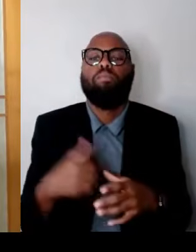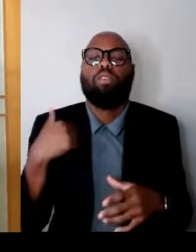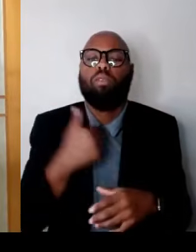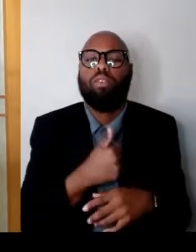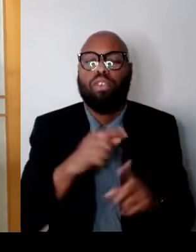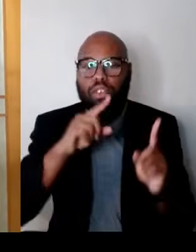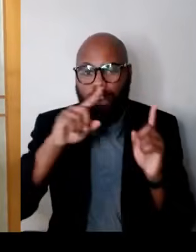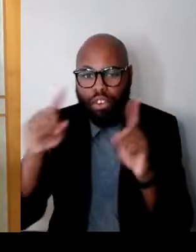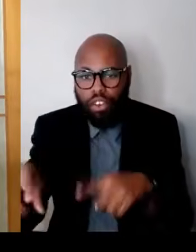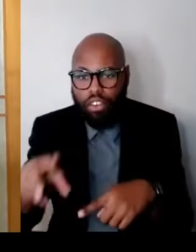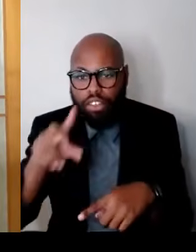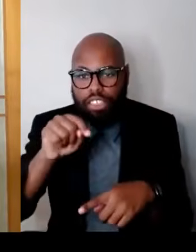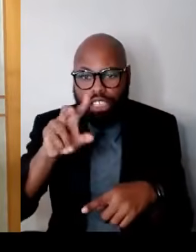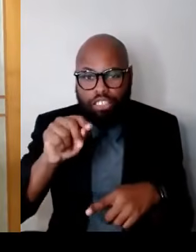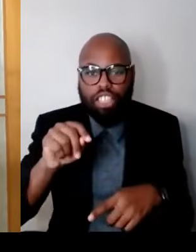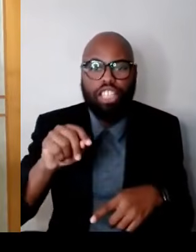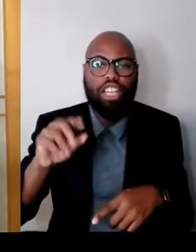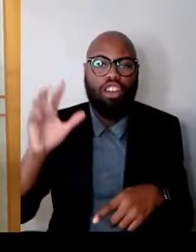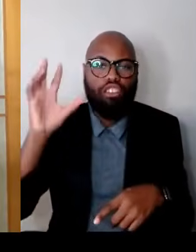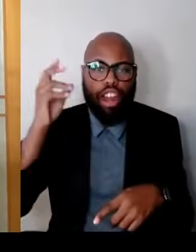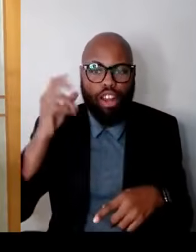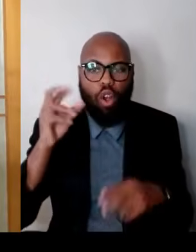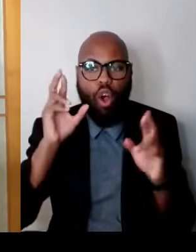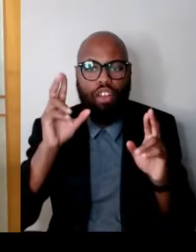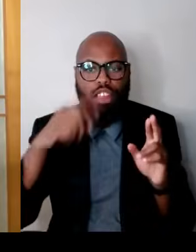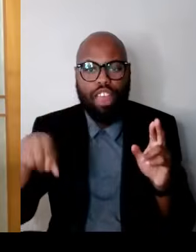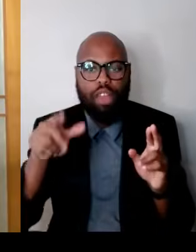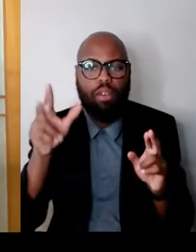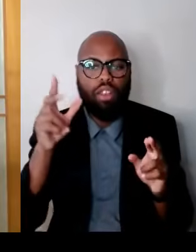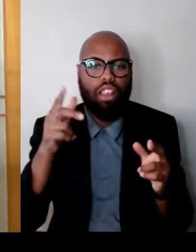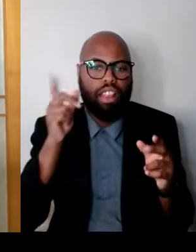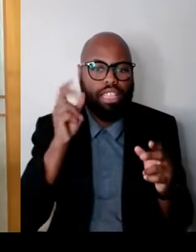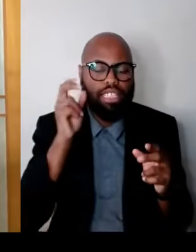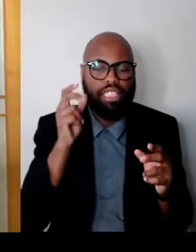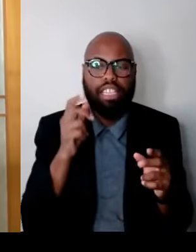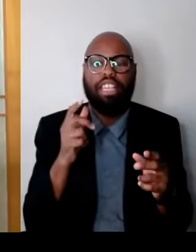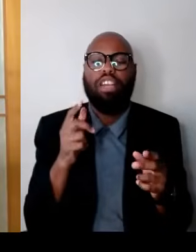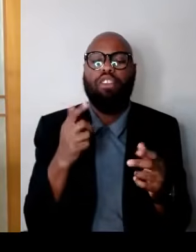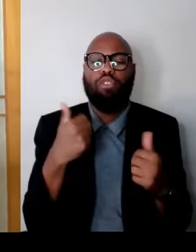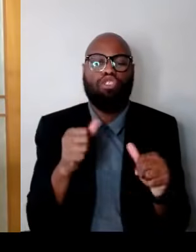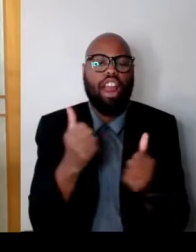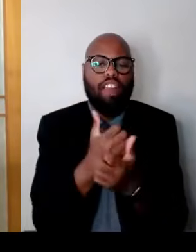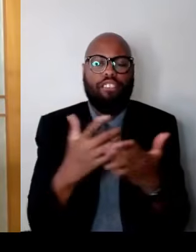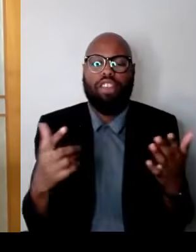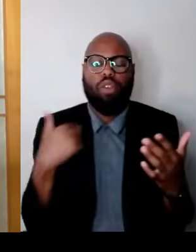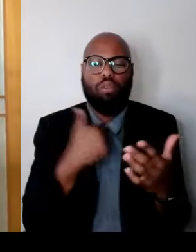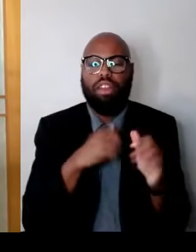hoping that they will listen. So we try everything we can. And one of the things that we have been doing lately has been very successful is